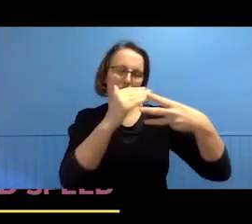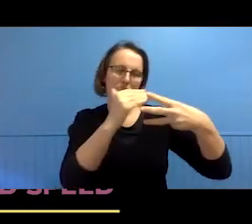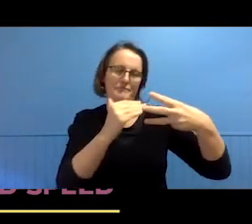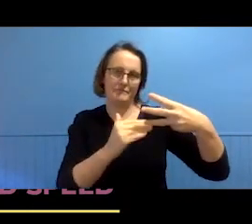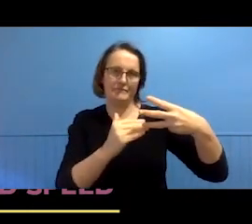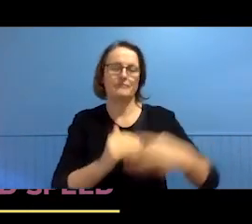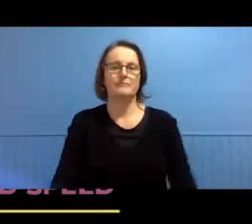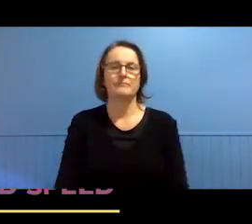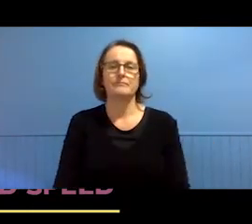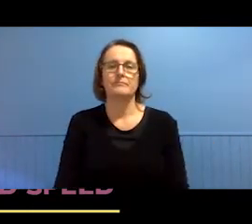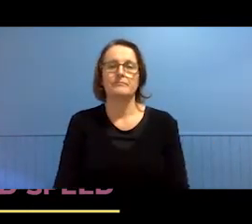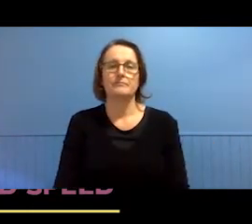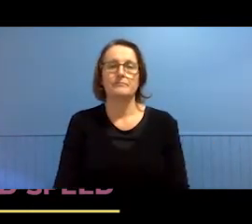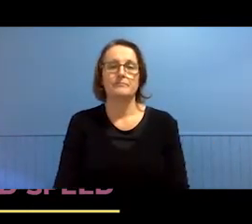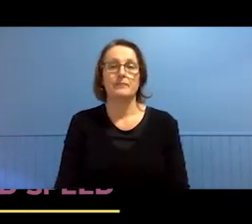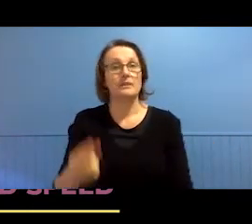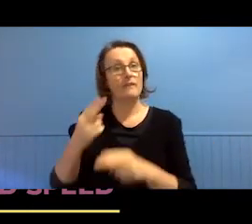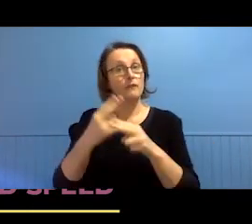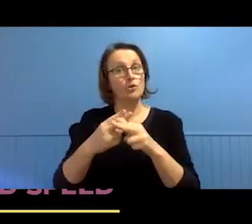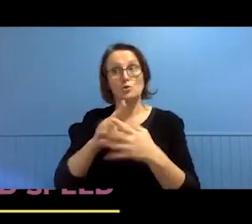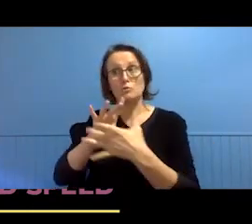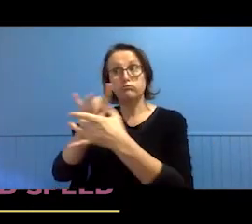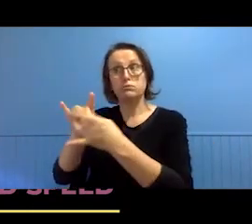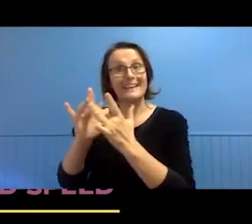able to stream those speeds to the internet you also got of the right